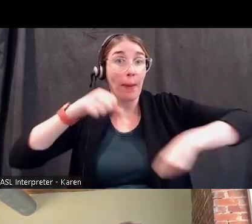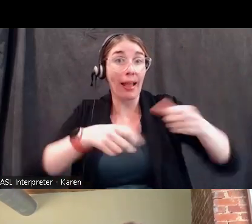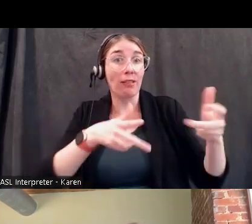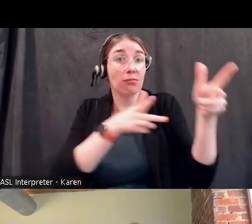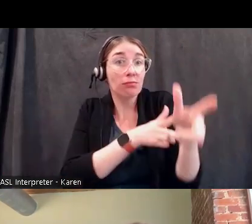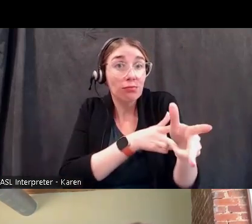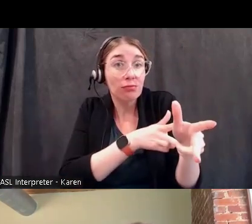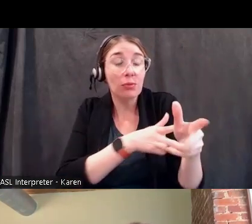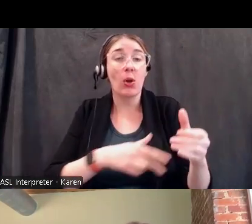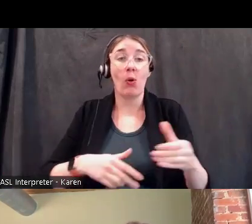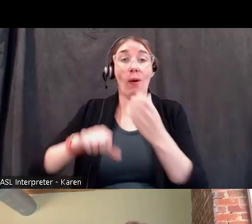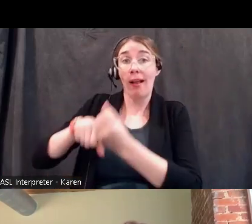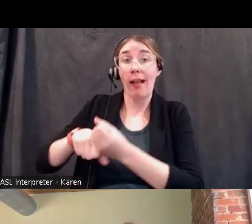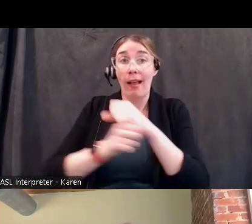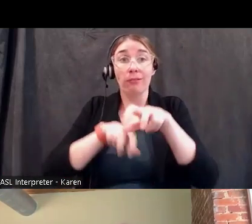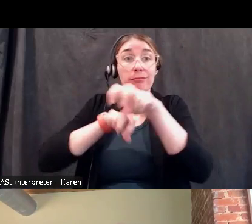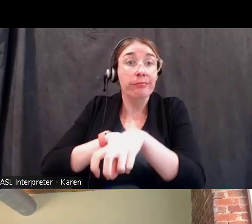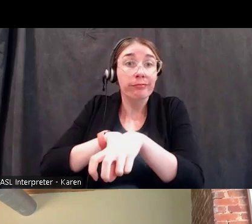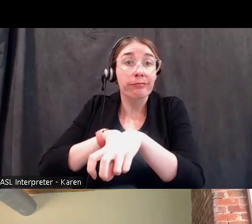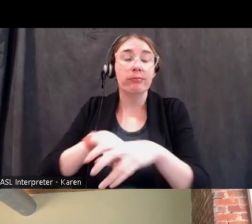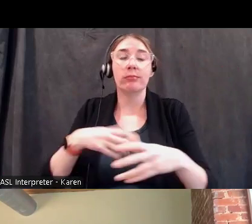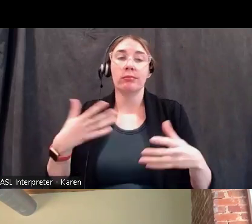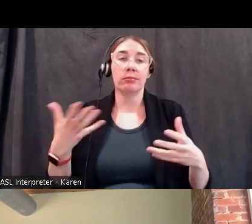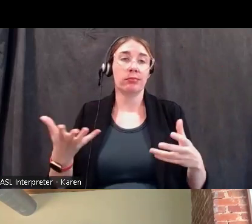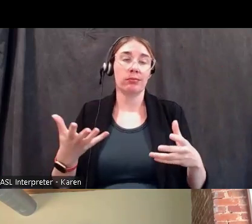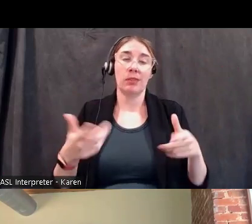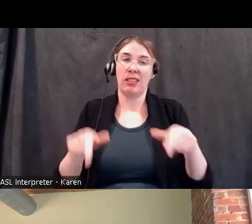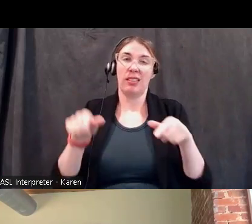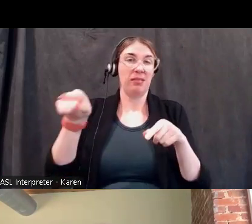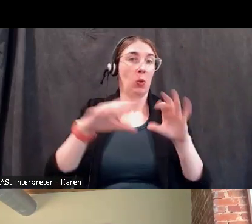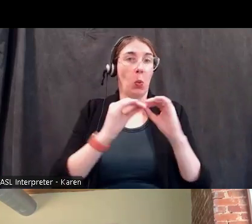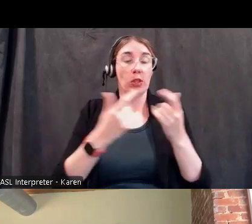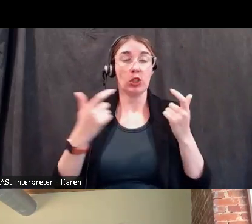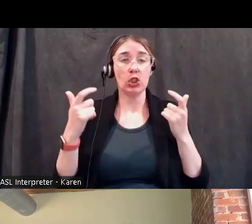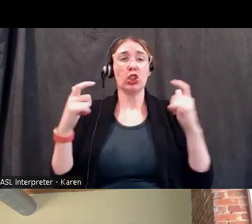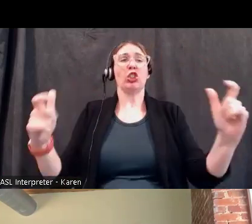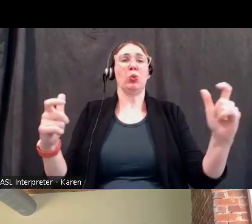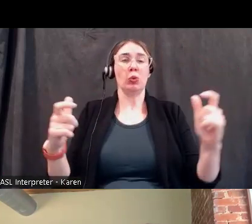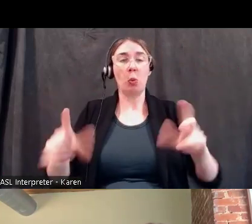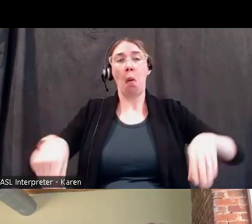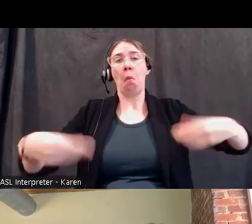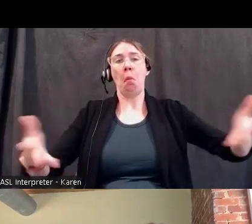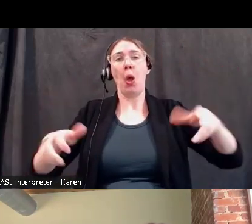It's a very big organization here in Georgia that offer all kinds of opportunities for folks with